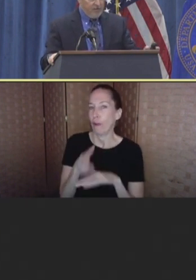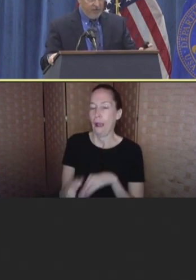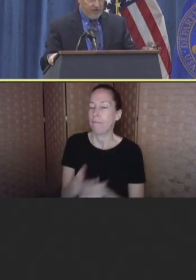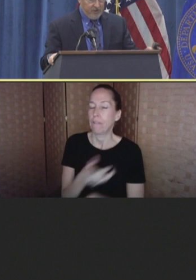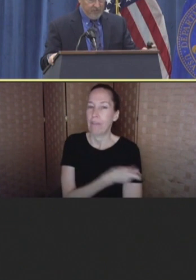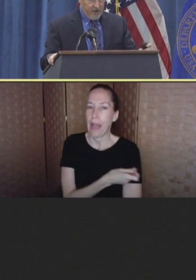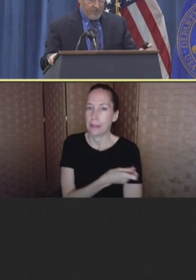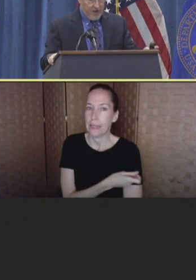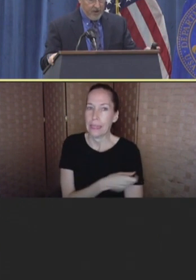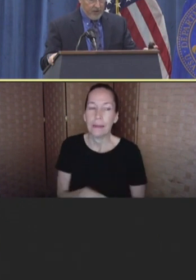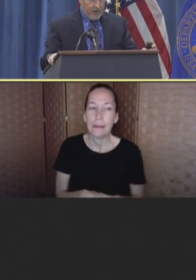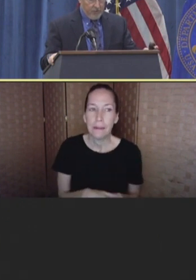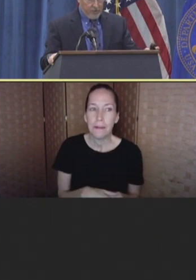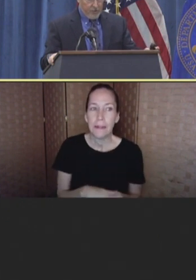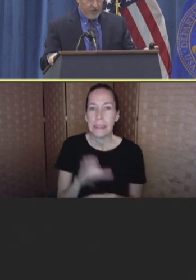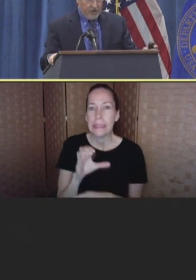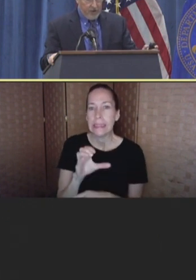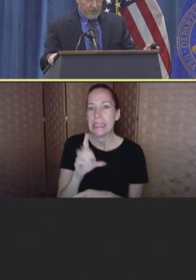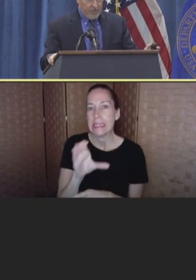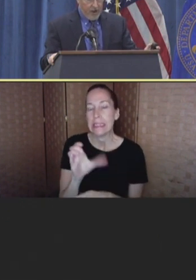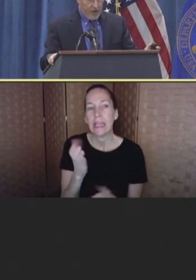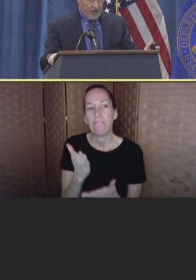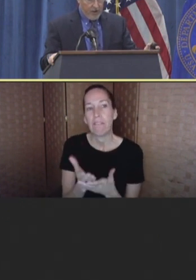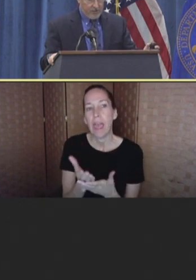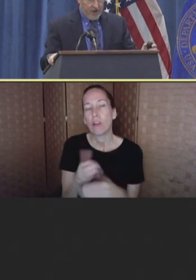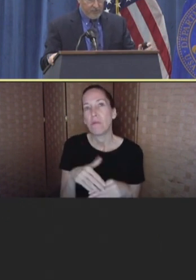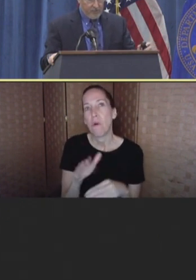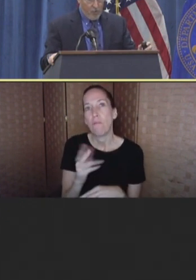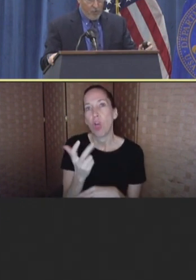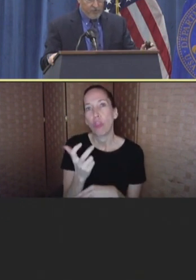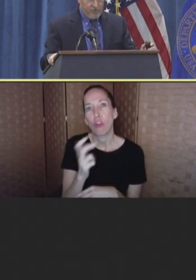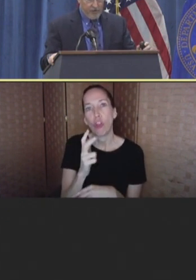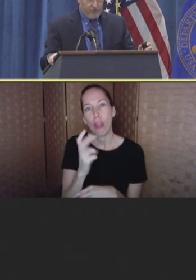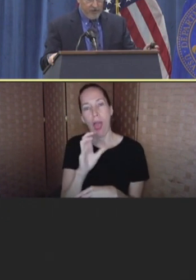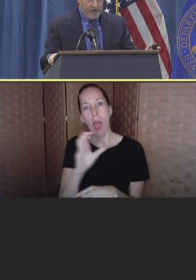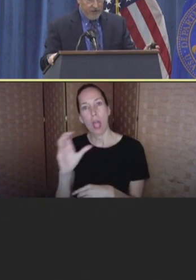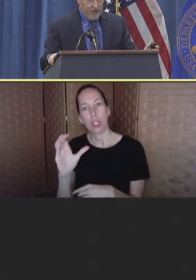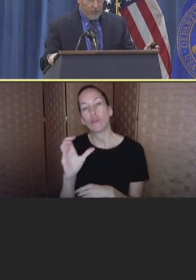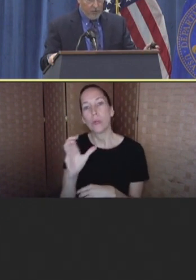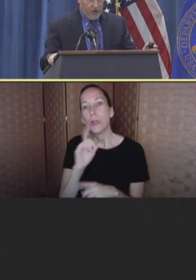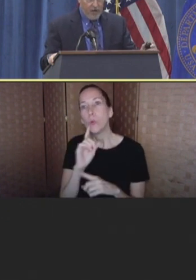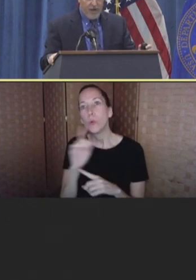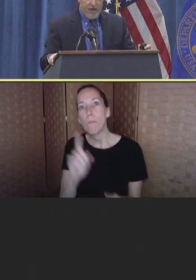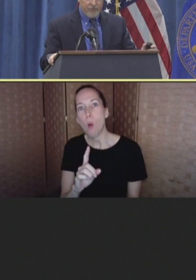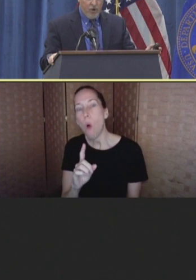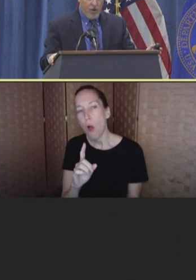CDC verified a little over 1300 myocarditis case reports in those 18 and older after almost